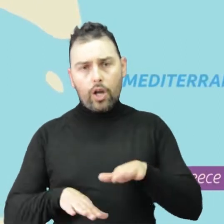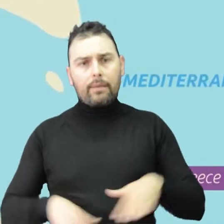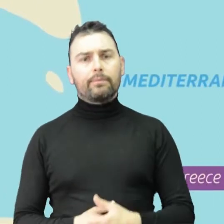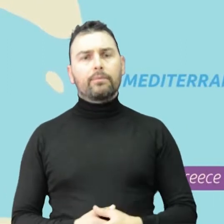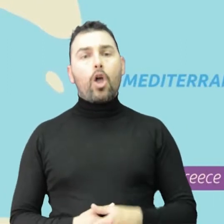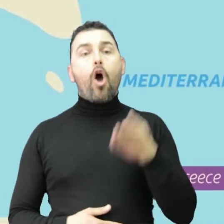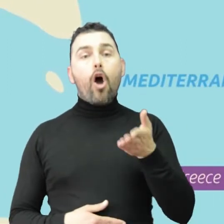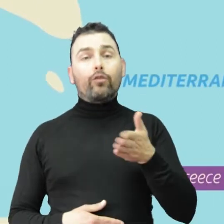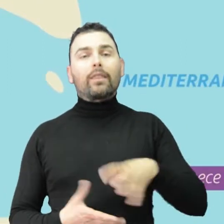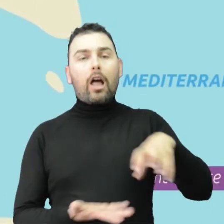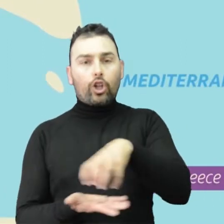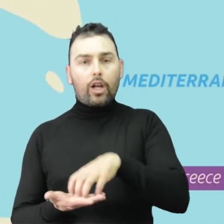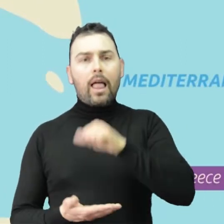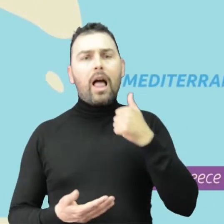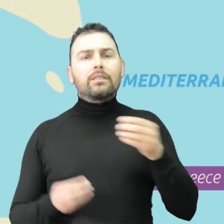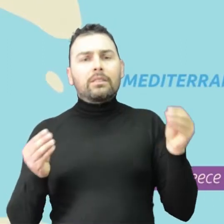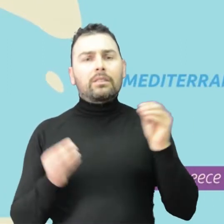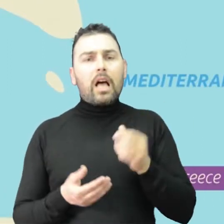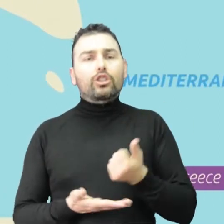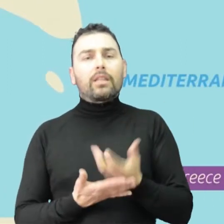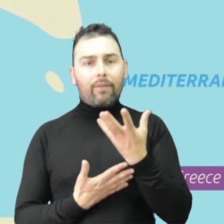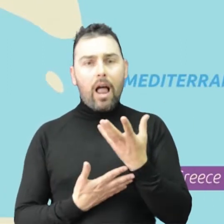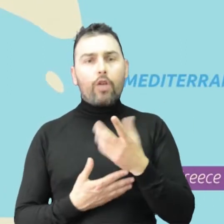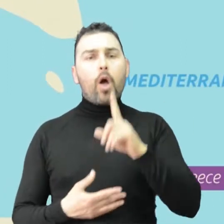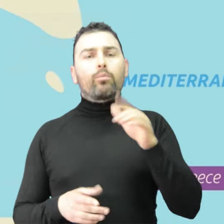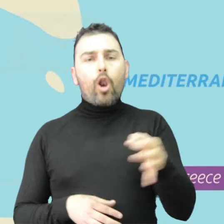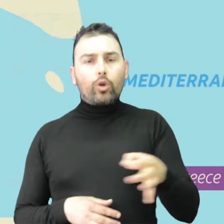This territory was made up of a peninsula and a group of islands.